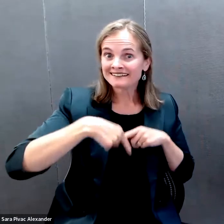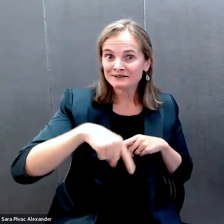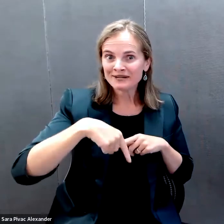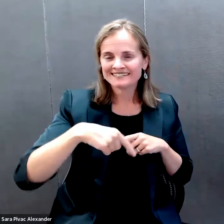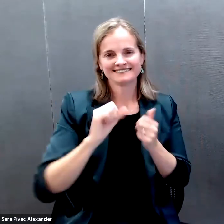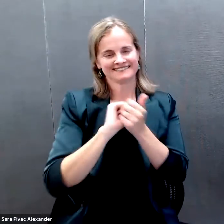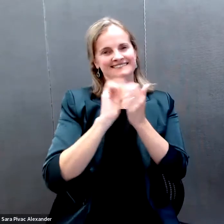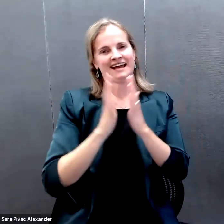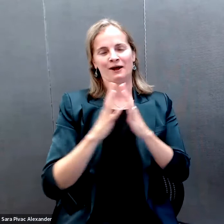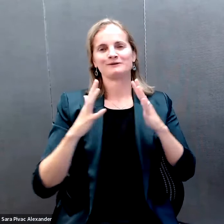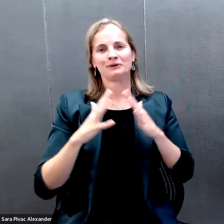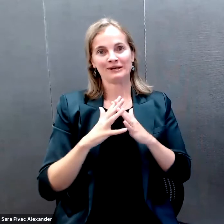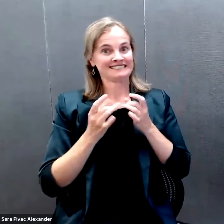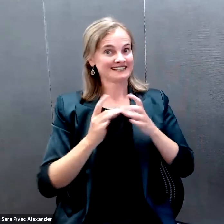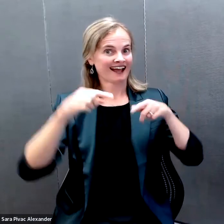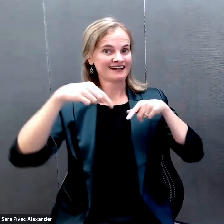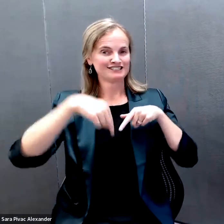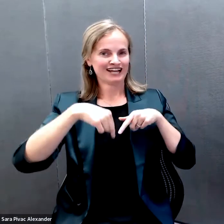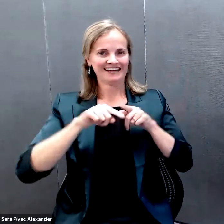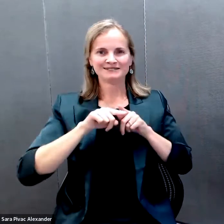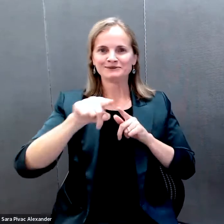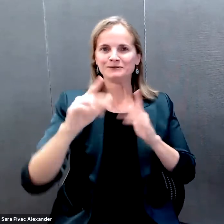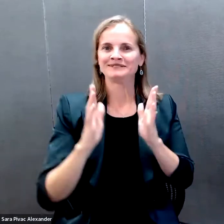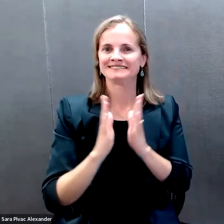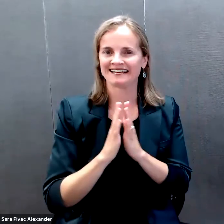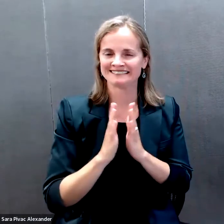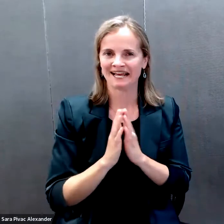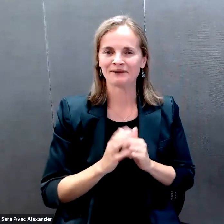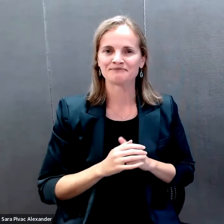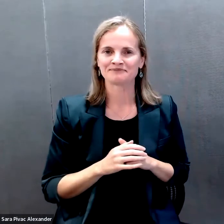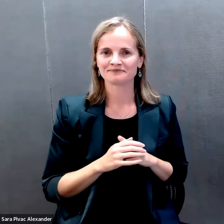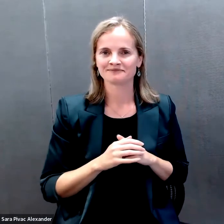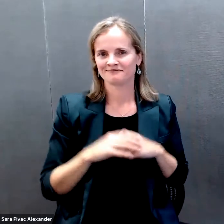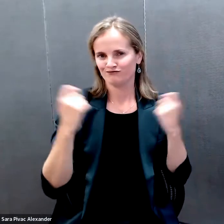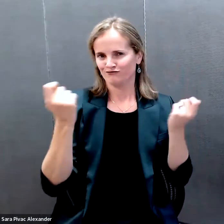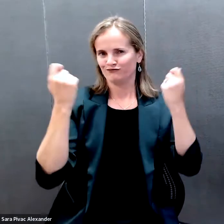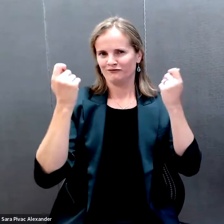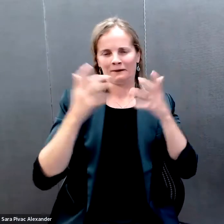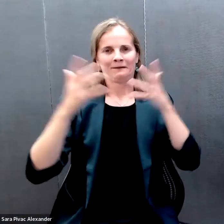okay so this week is as you probably know New Zealand's Sign Language week from today until next Sunday